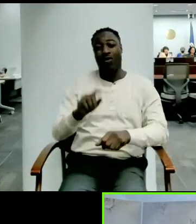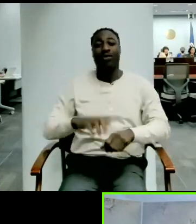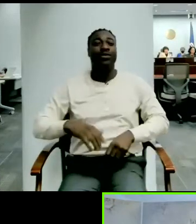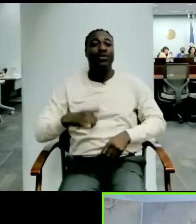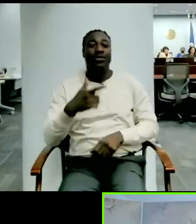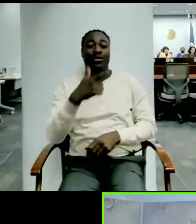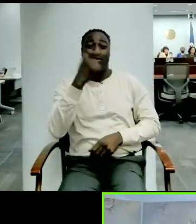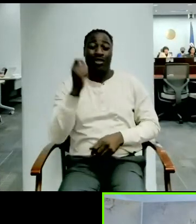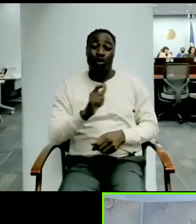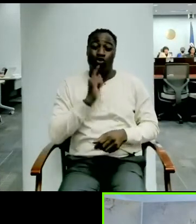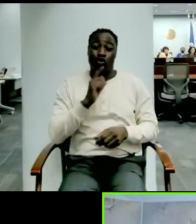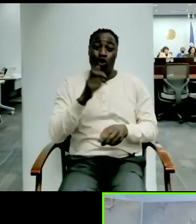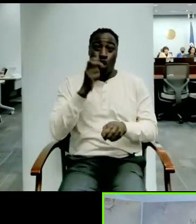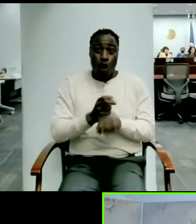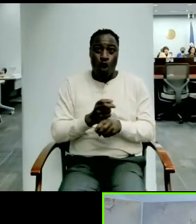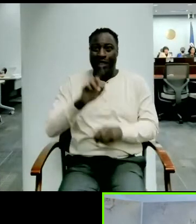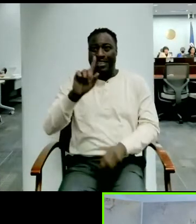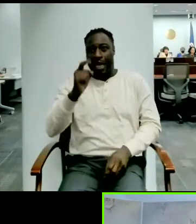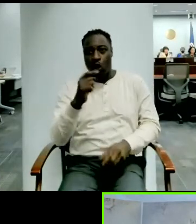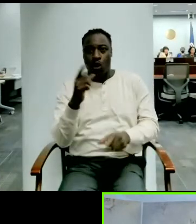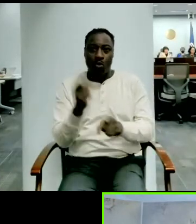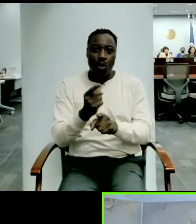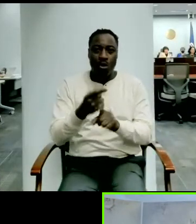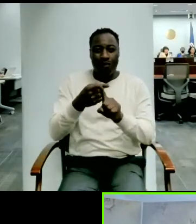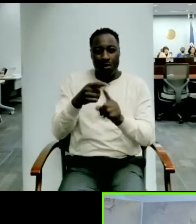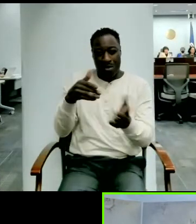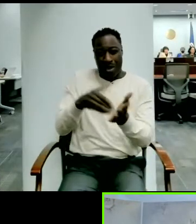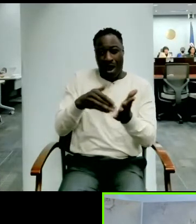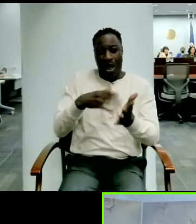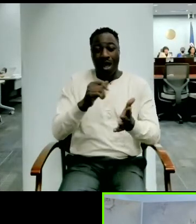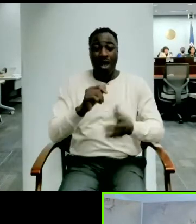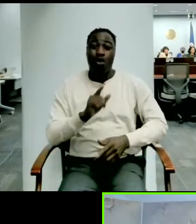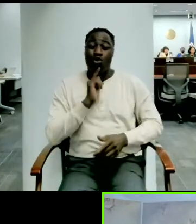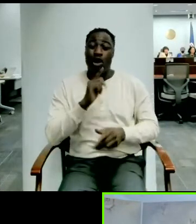difficult to get it diagnosed appropriately and it is very difficult to have treat it.